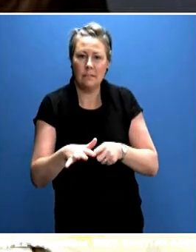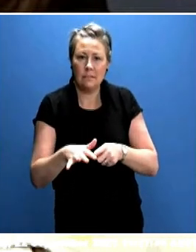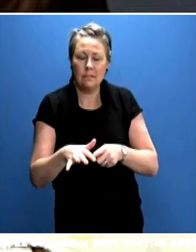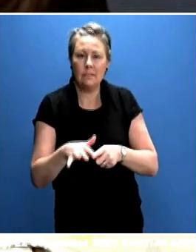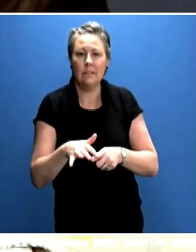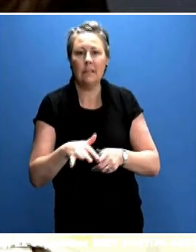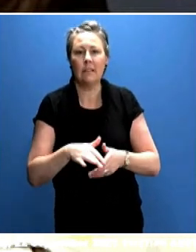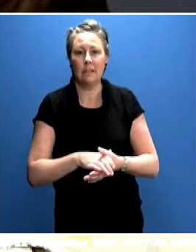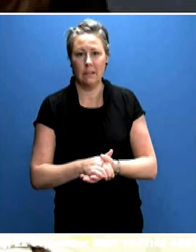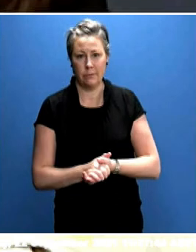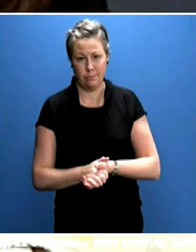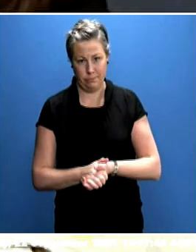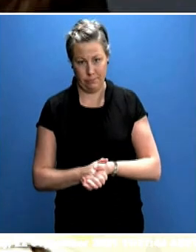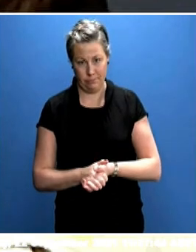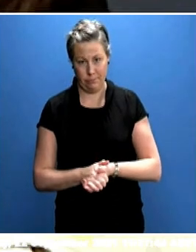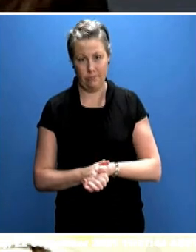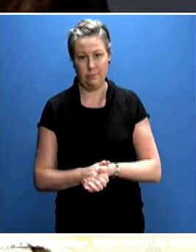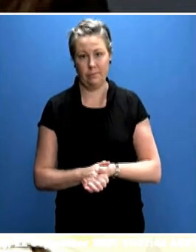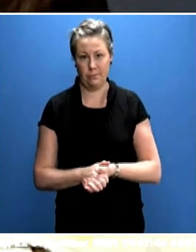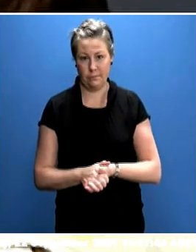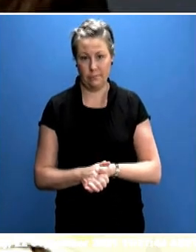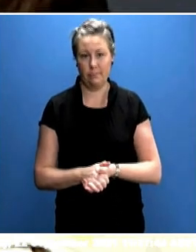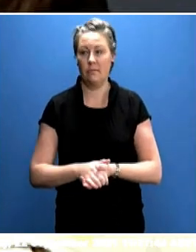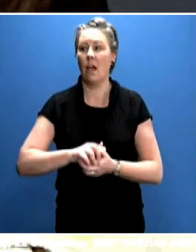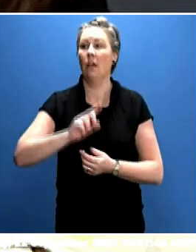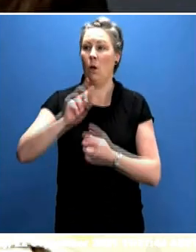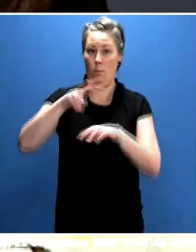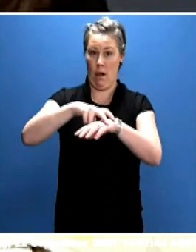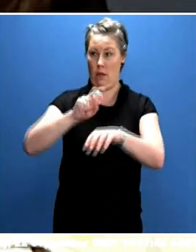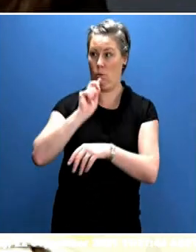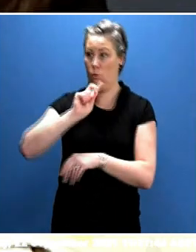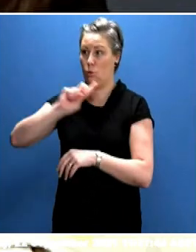and the notes recorded by Department officers